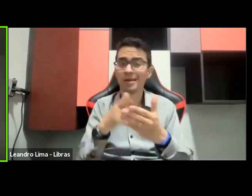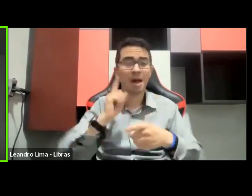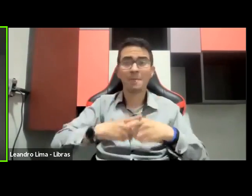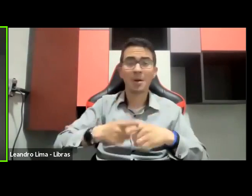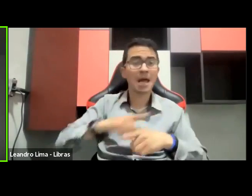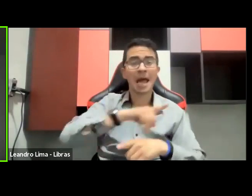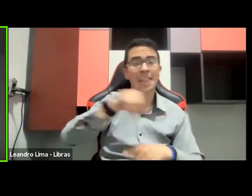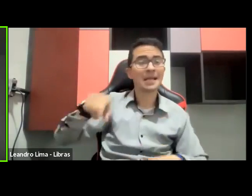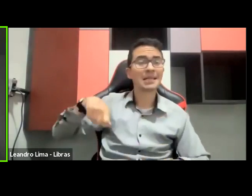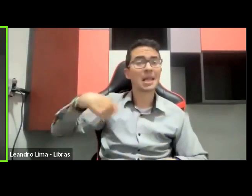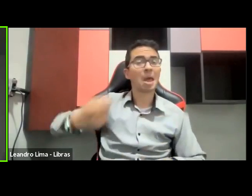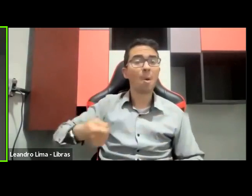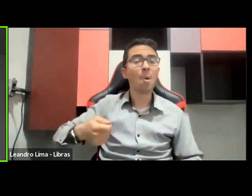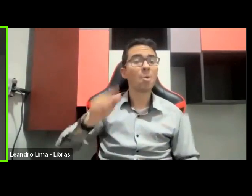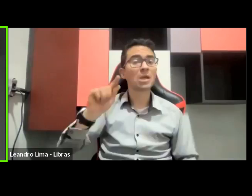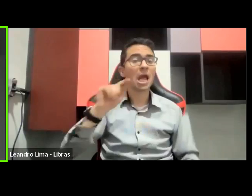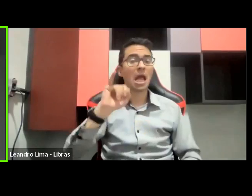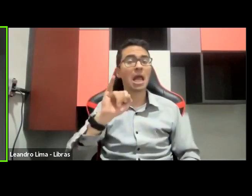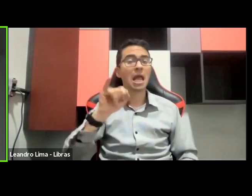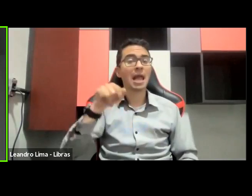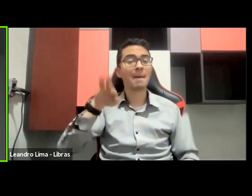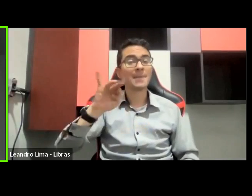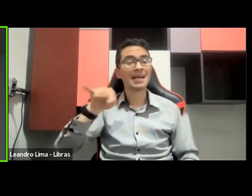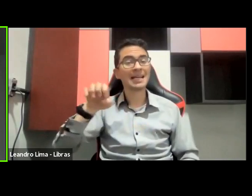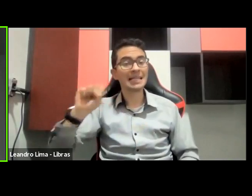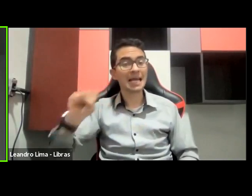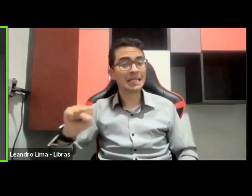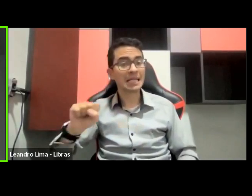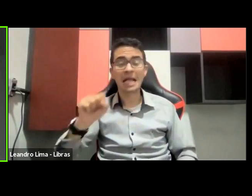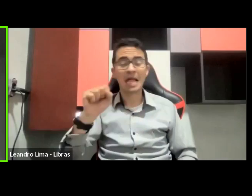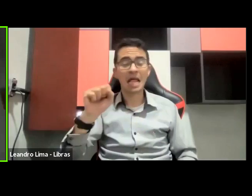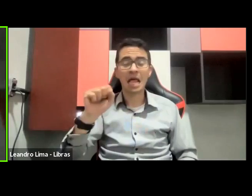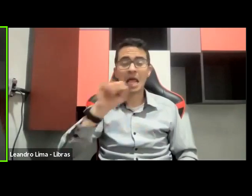to get health care serves well.